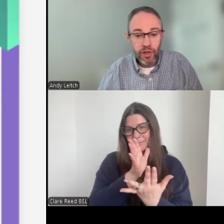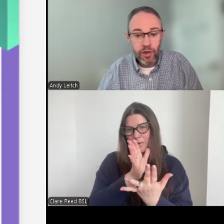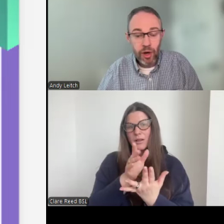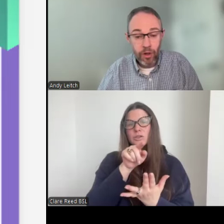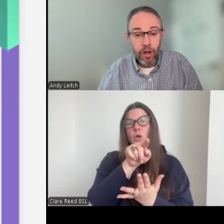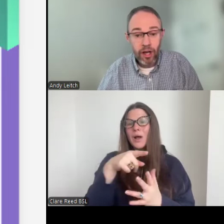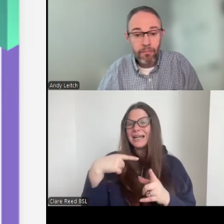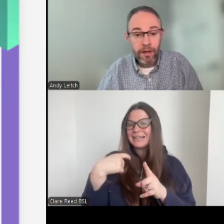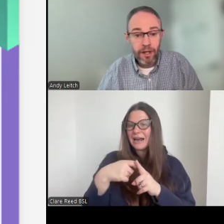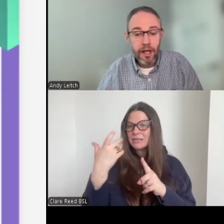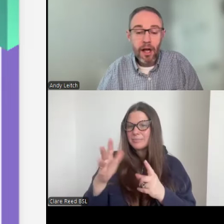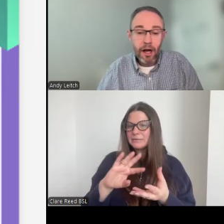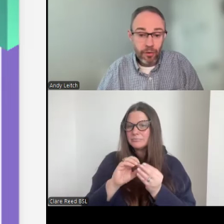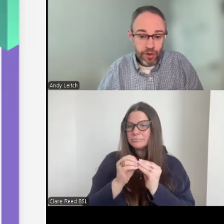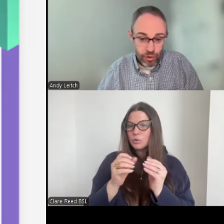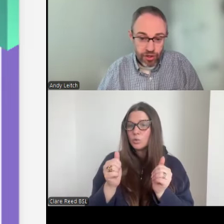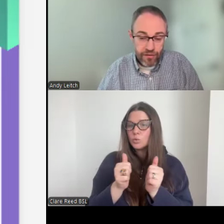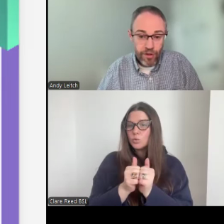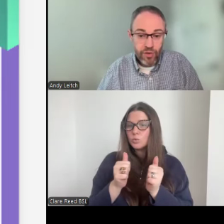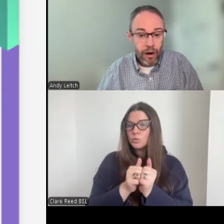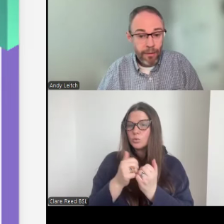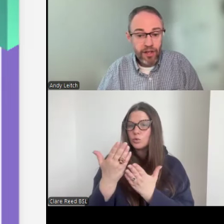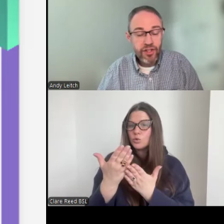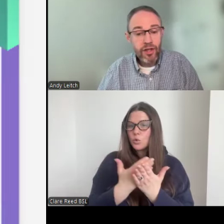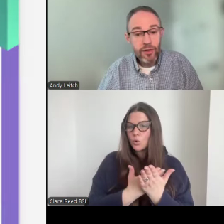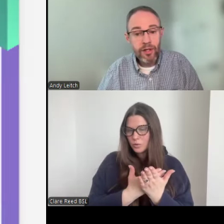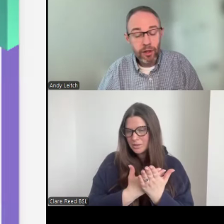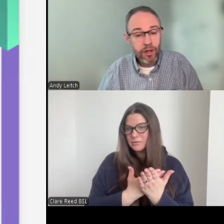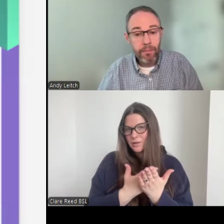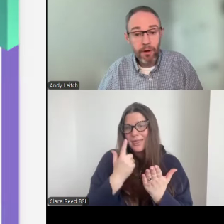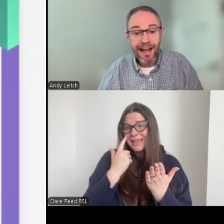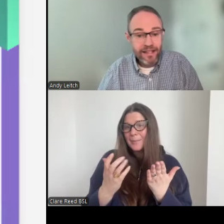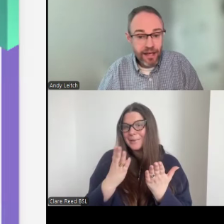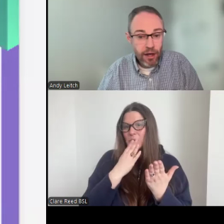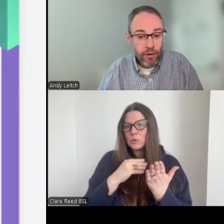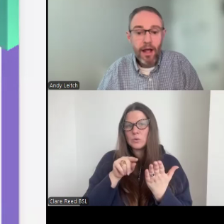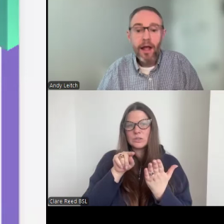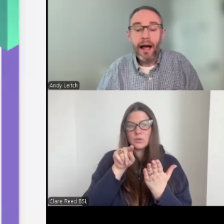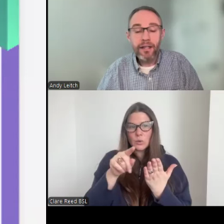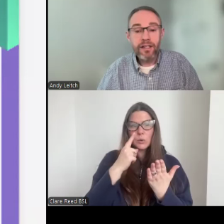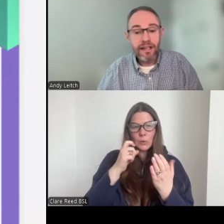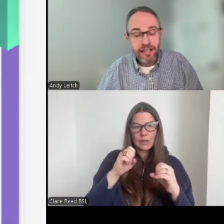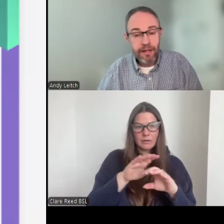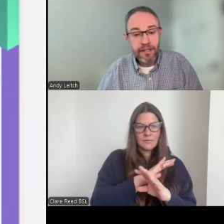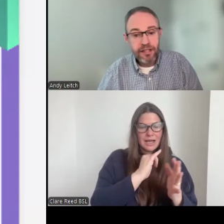which will accompany the resources for this webinar. You can look at both SEO and accessibility